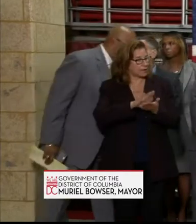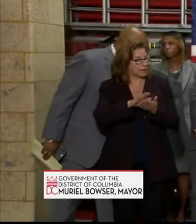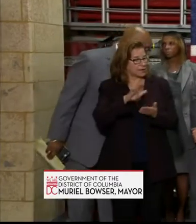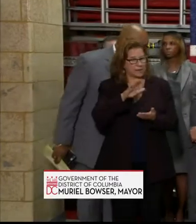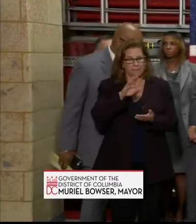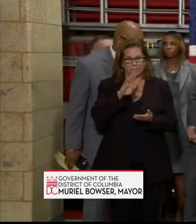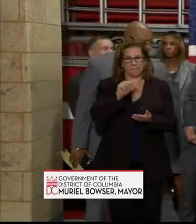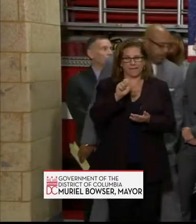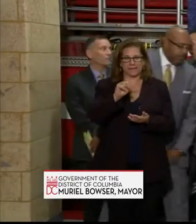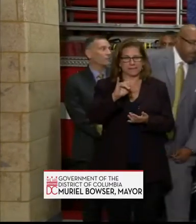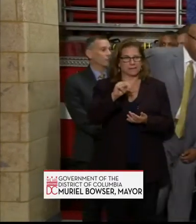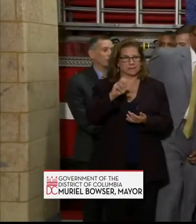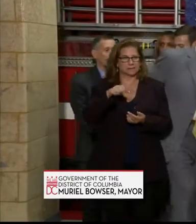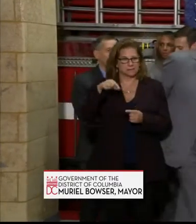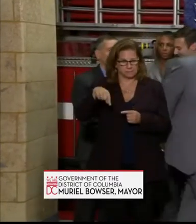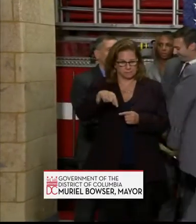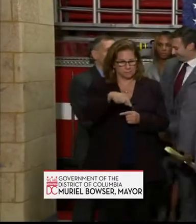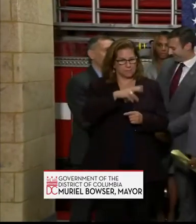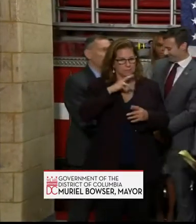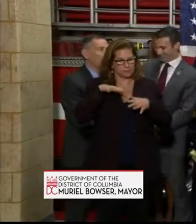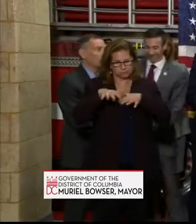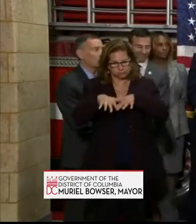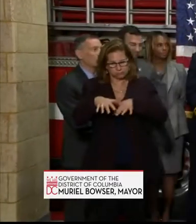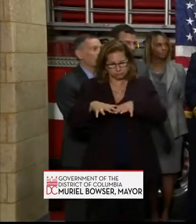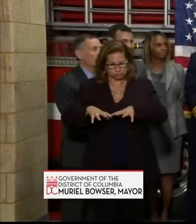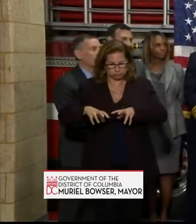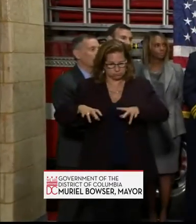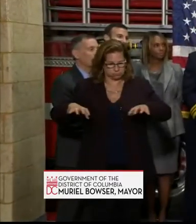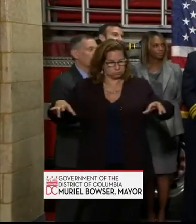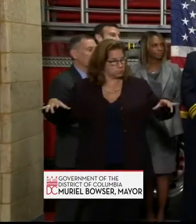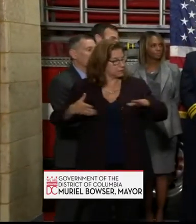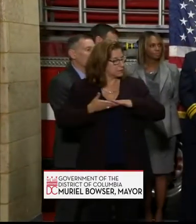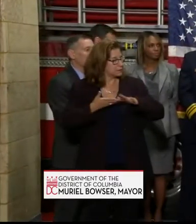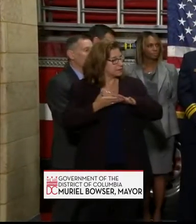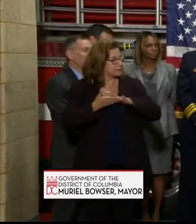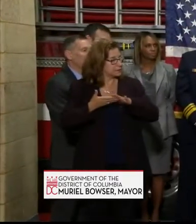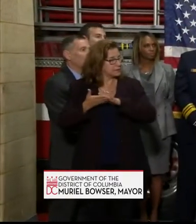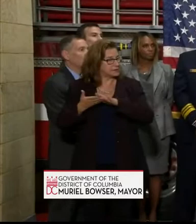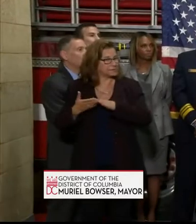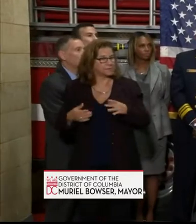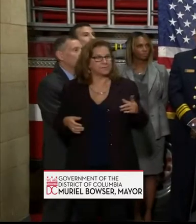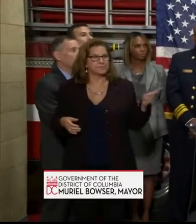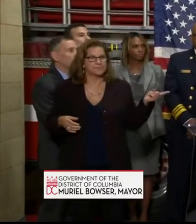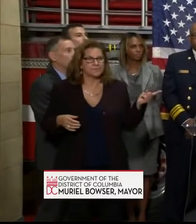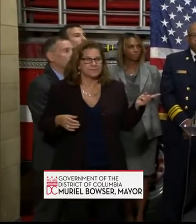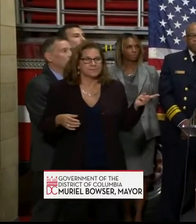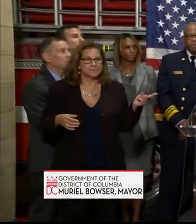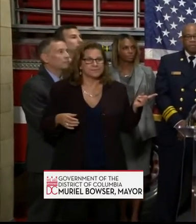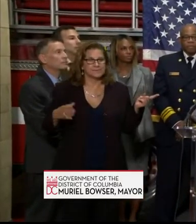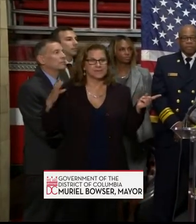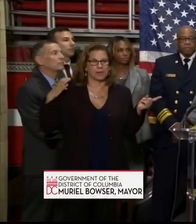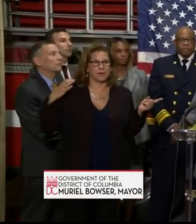AT ALL TIMES. SAM? >> I HAVE A QUESTION ABOUT D.C. WATER. >> MAYOR: GO AHEAD. WHAT'S YOUR QUESTION, SAM? >> ARE THEY GOING TO BE OUT CLEANING THE CATCH SPACES? . MR. GADIS? >> THANK YOU VERY MUCH. AS YOU KNOW THERE IS APPROXIMATELY 25,000 CATCH